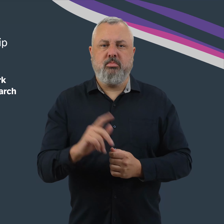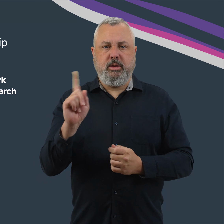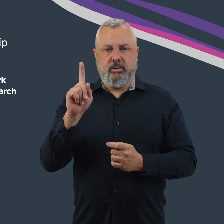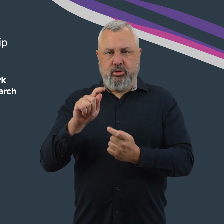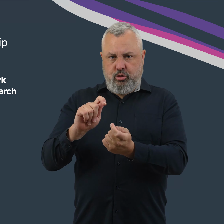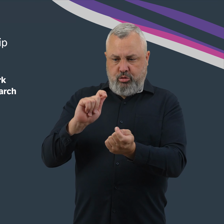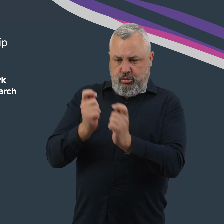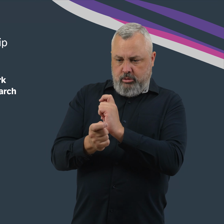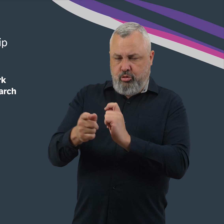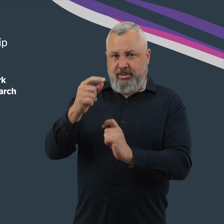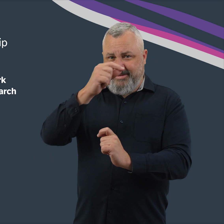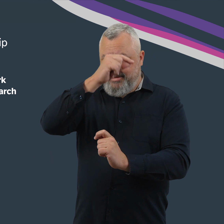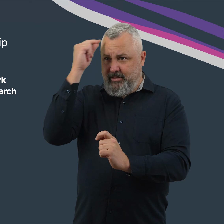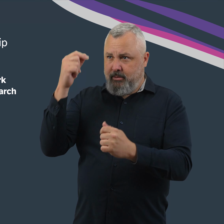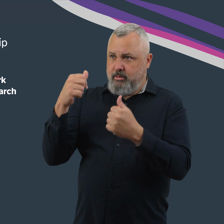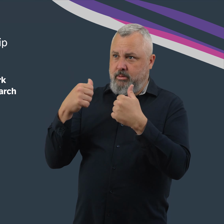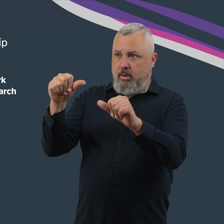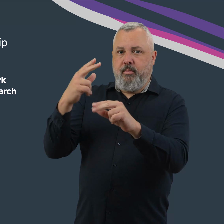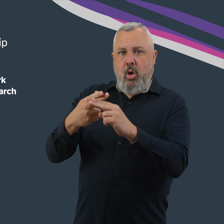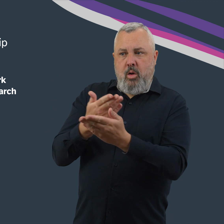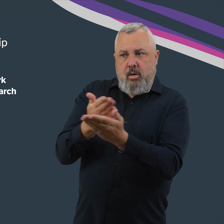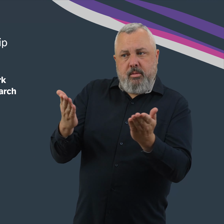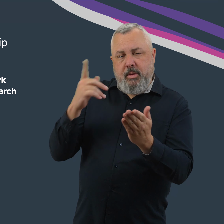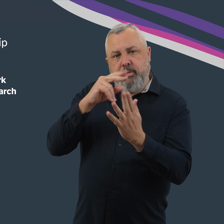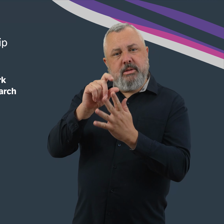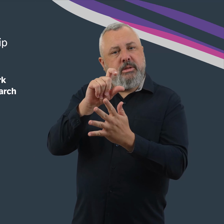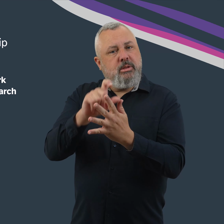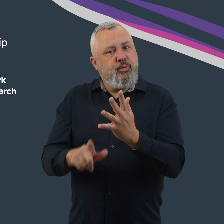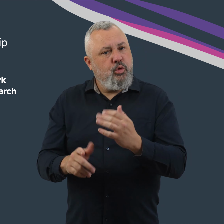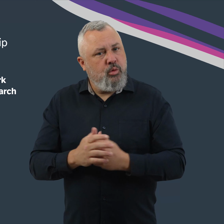What changes are you trying to achieve for people with disability?